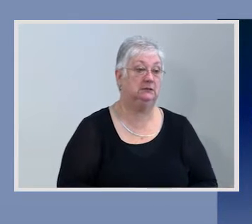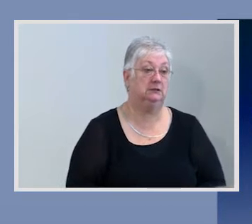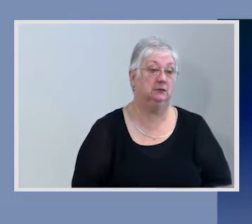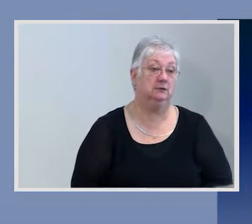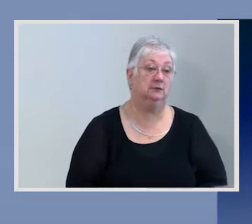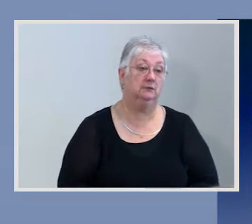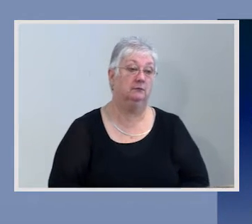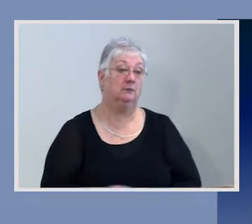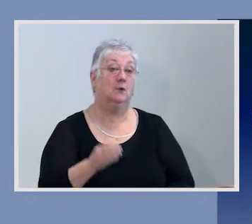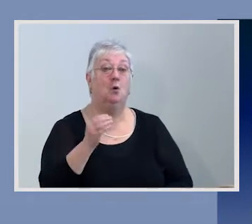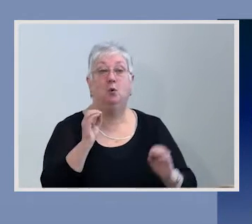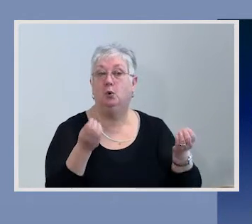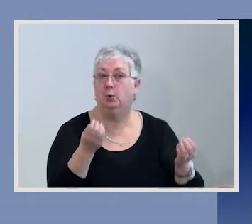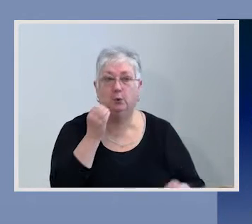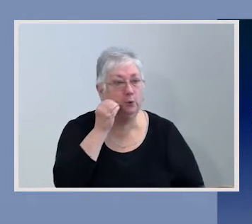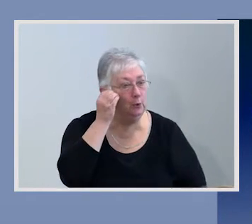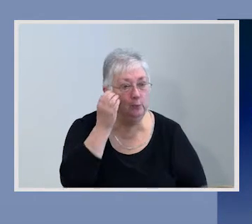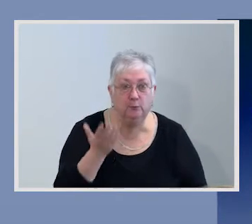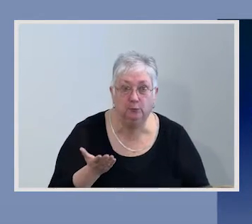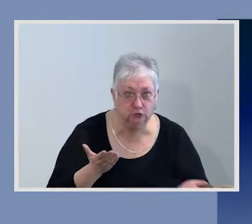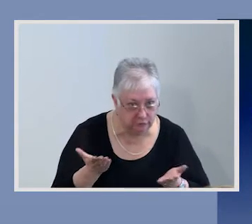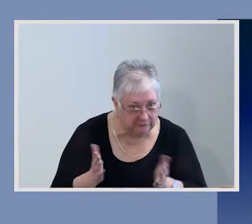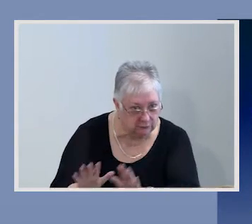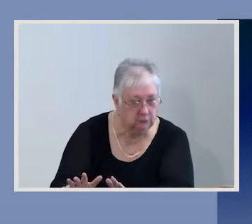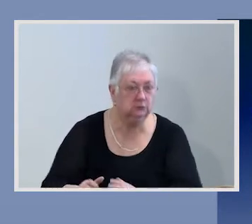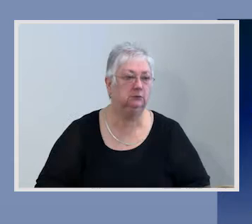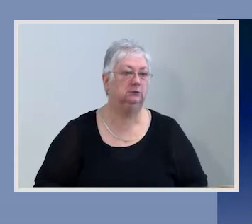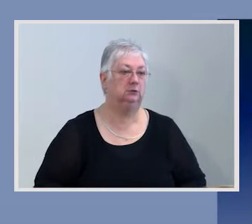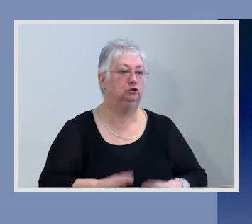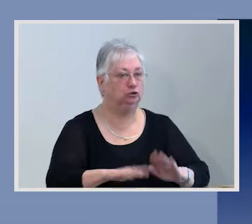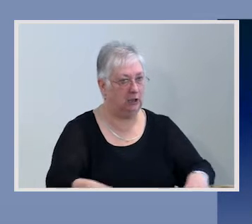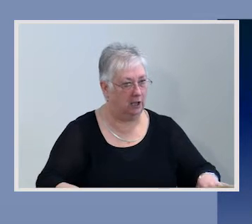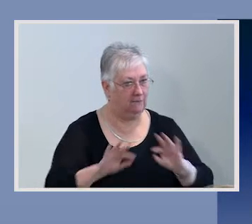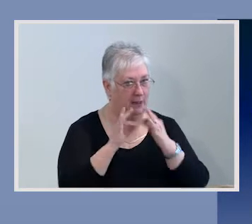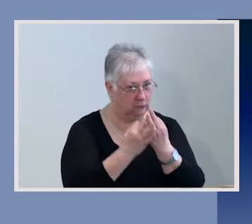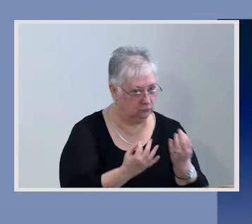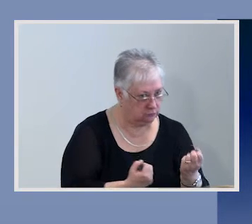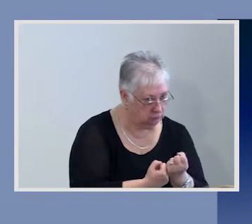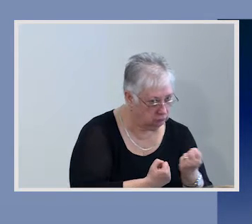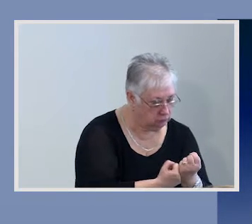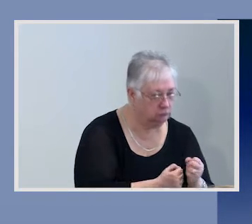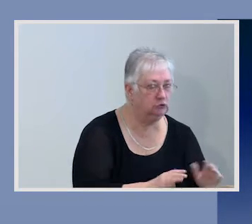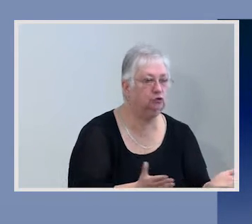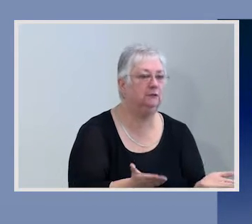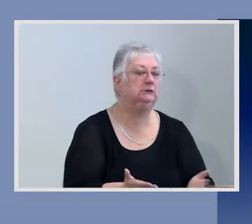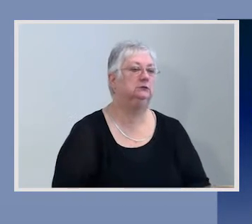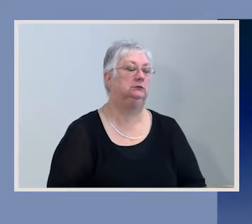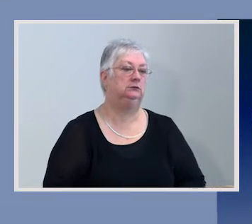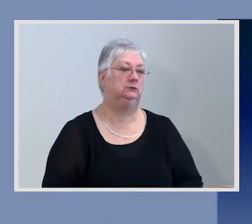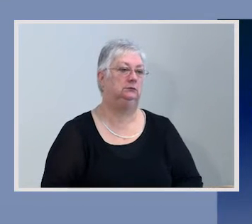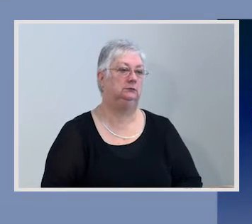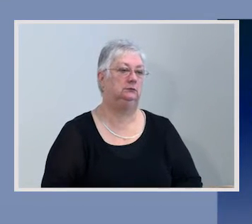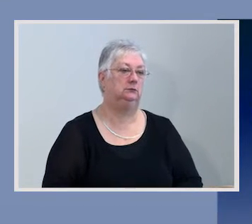COMPENSATION, CHILD AND FAMILY SERVICES, IT'S REALLY OUR SAFETY NET THAT PROTECTS OUR POPULATION.